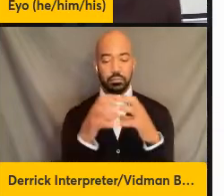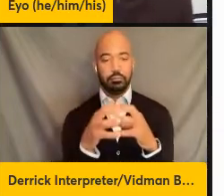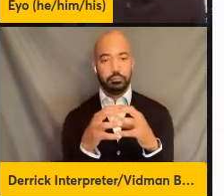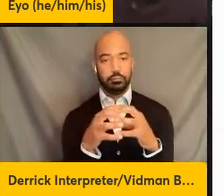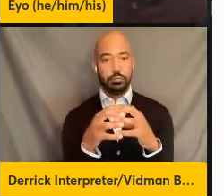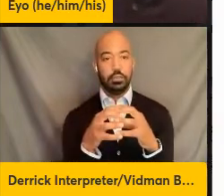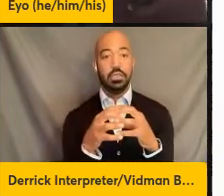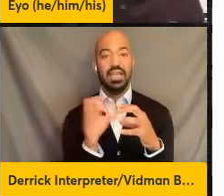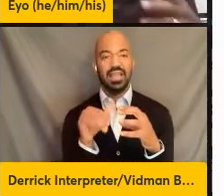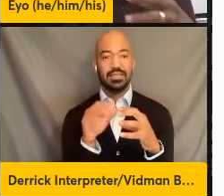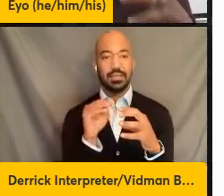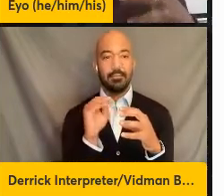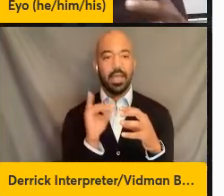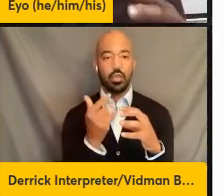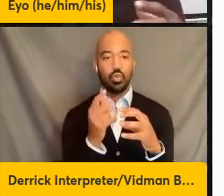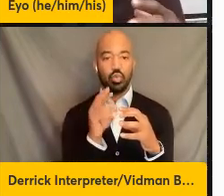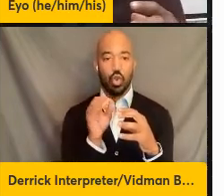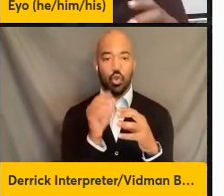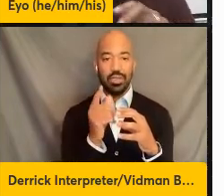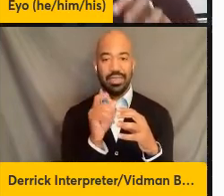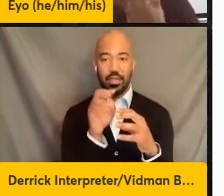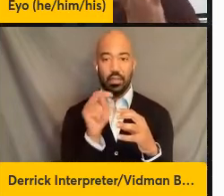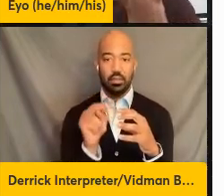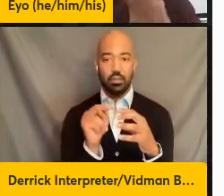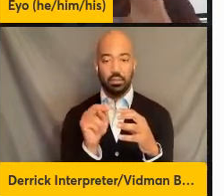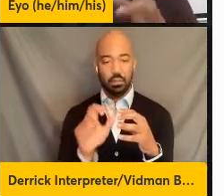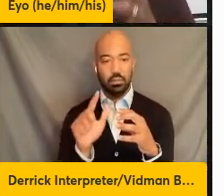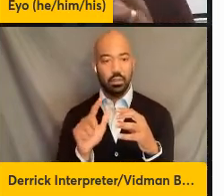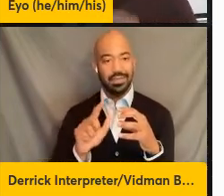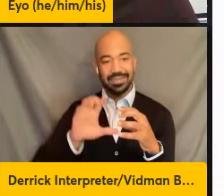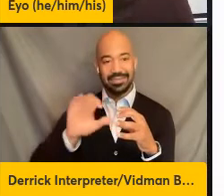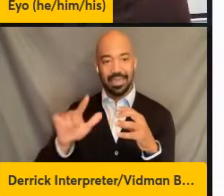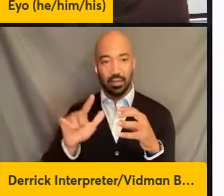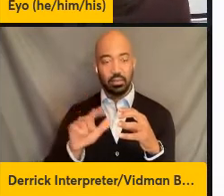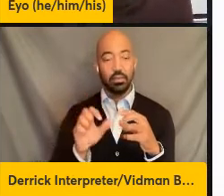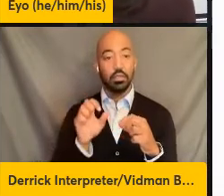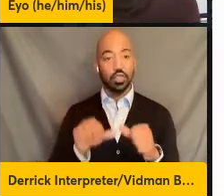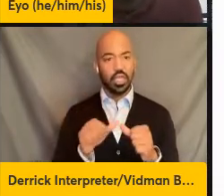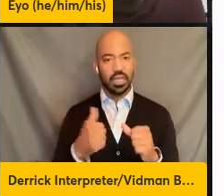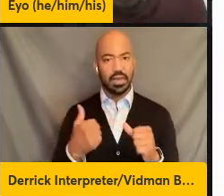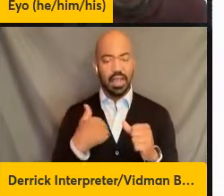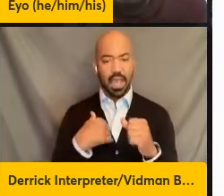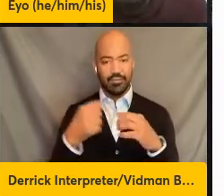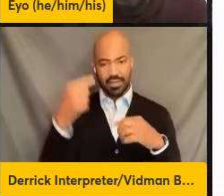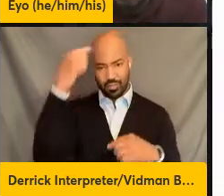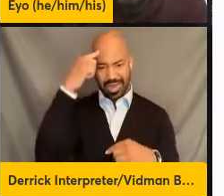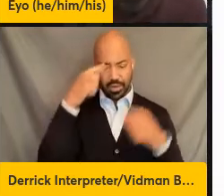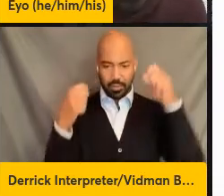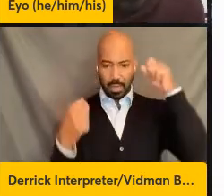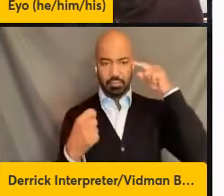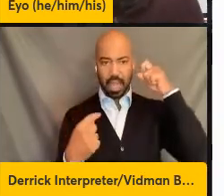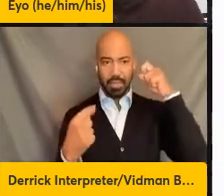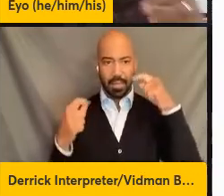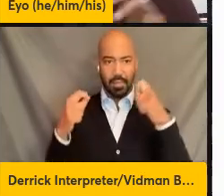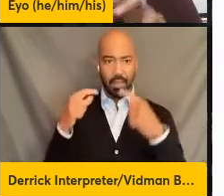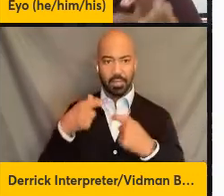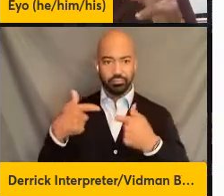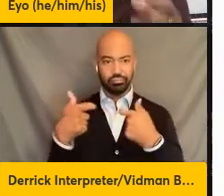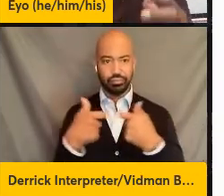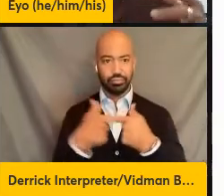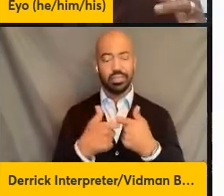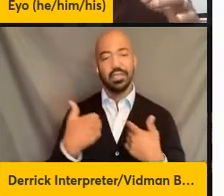microglia. And potentially that microglial cell may regulate the circuits in the brain, in the form of neuronal interactions that